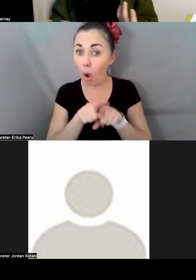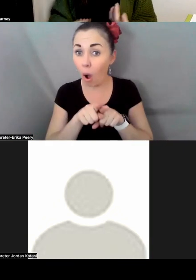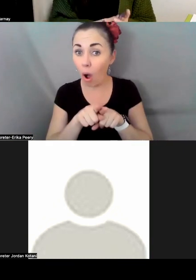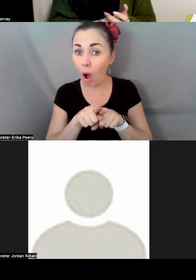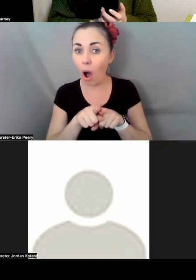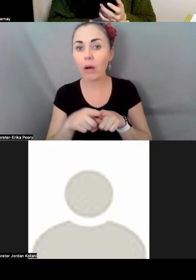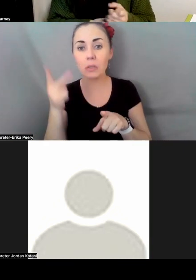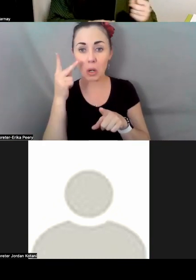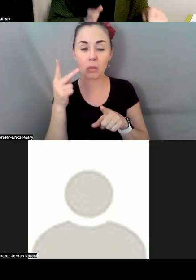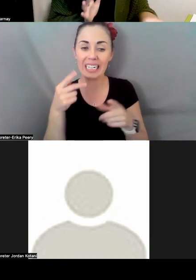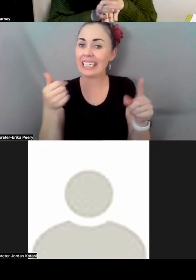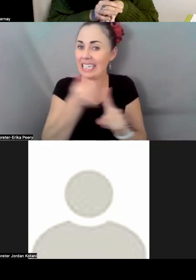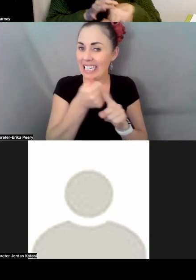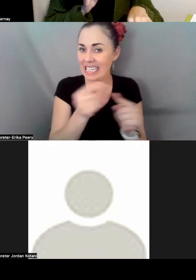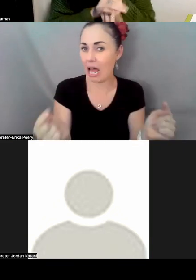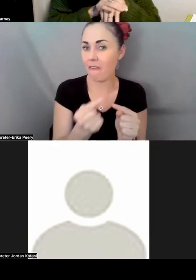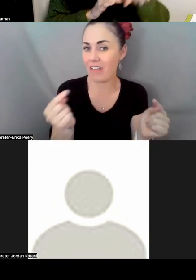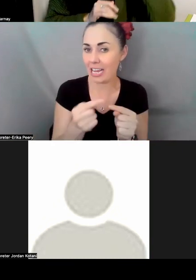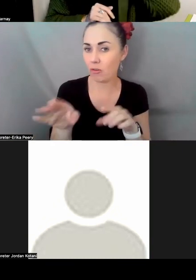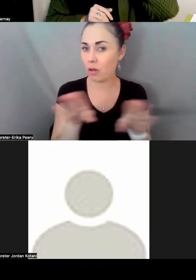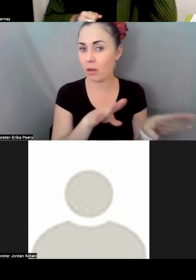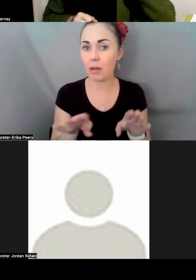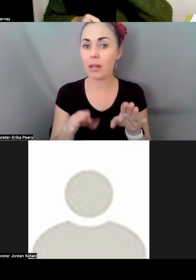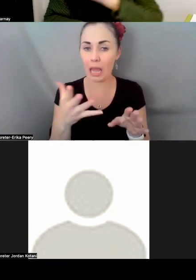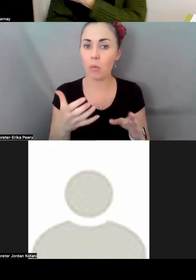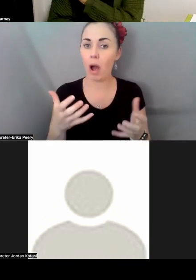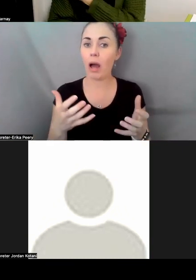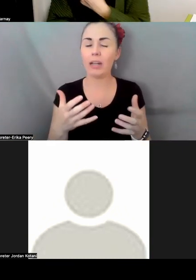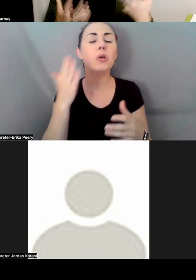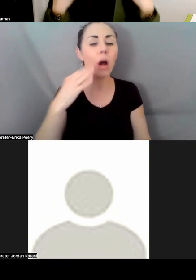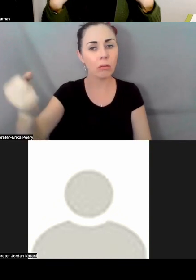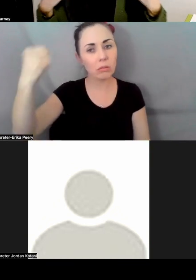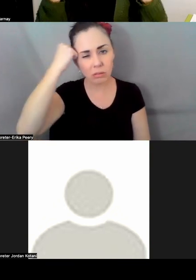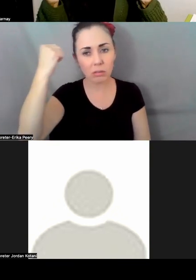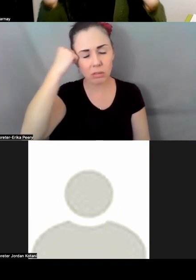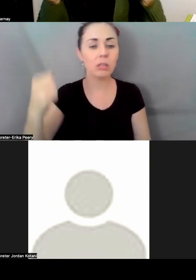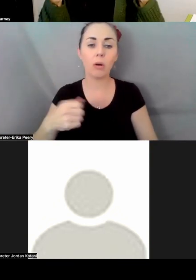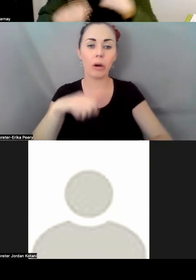behaviors seeking sensory input. Had kids that hit themselves and that is typically always